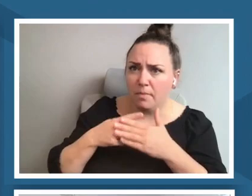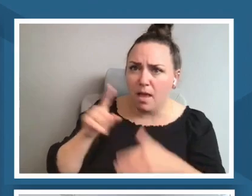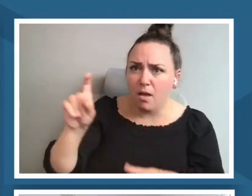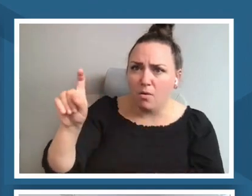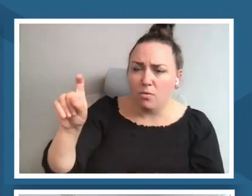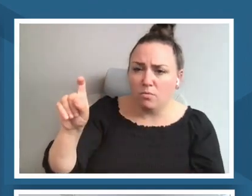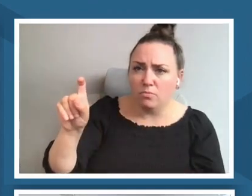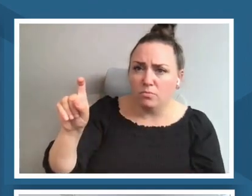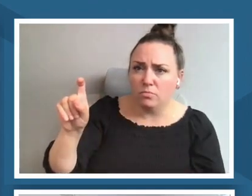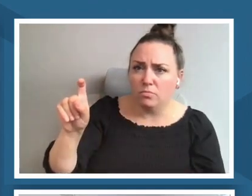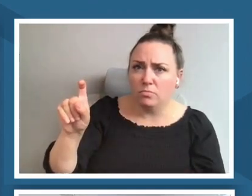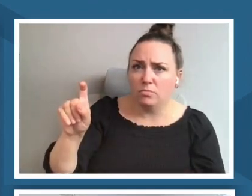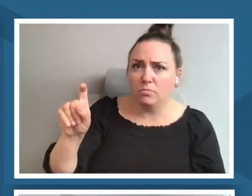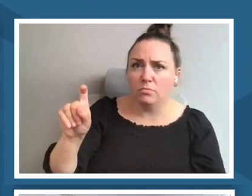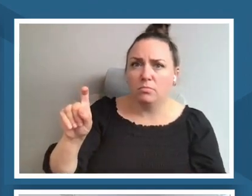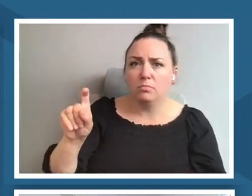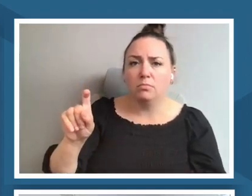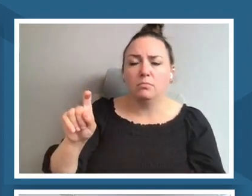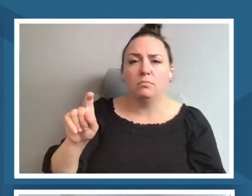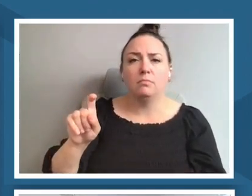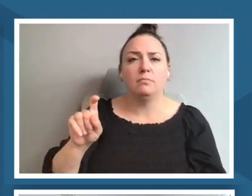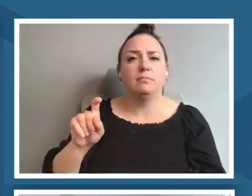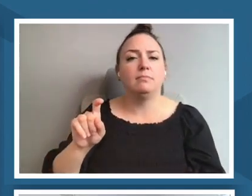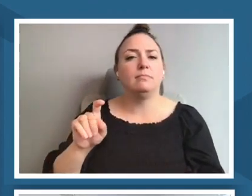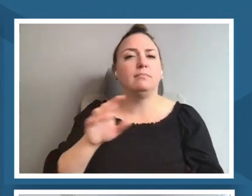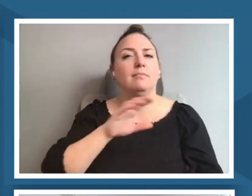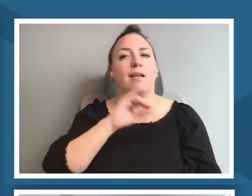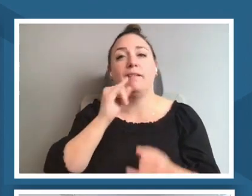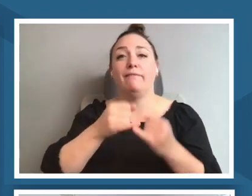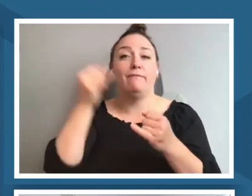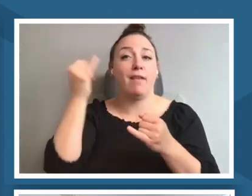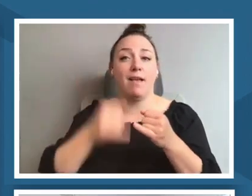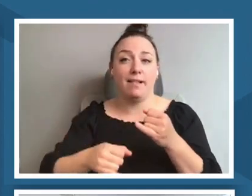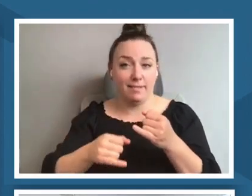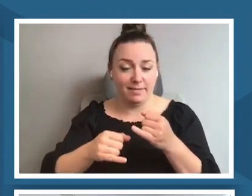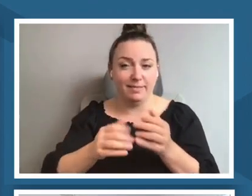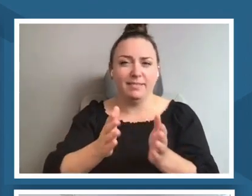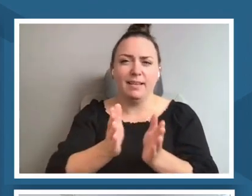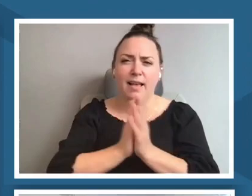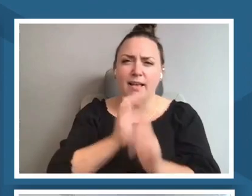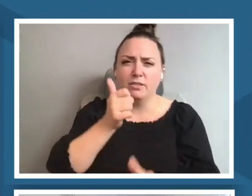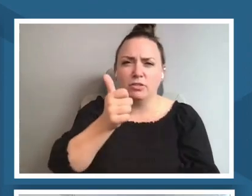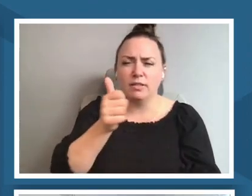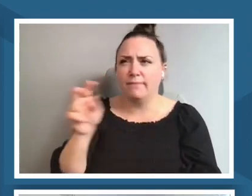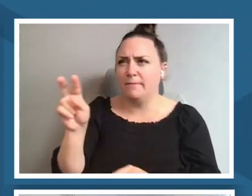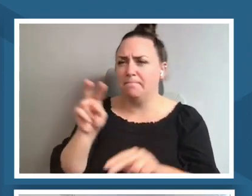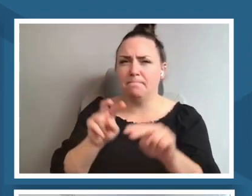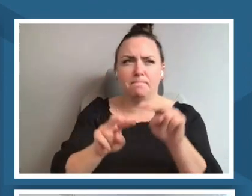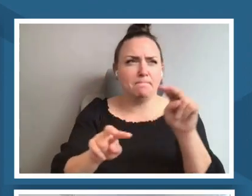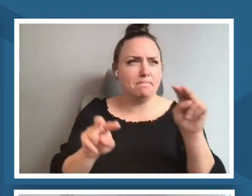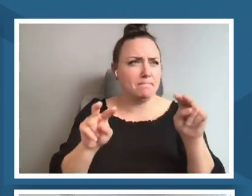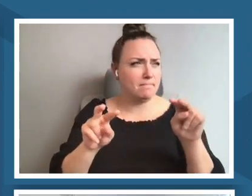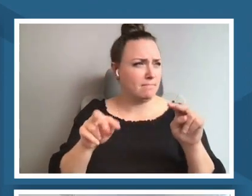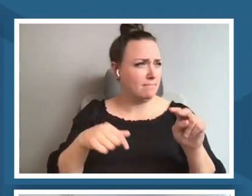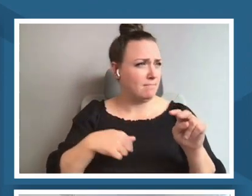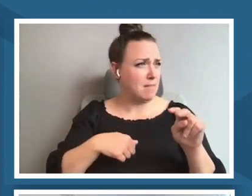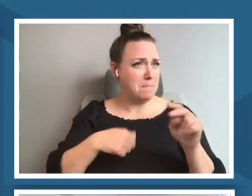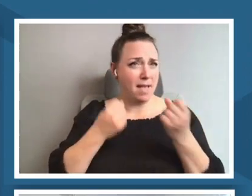and then finally ask yourself am i safe here